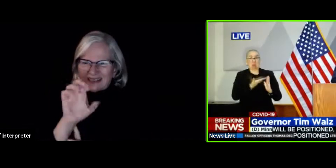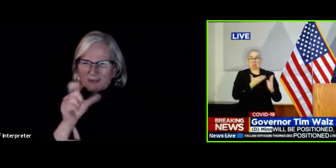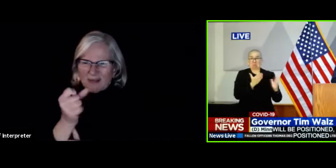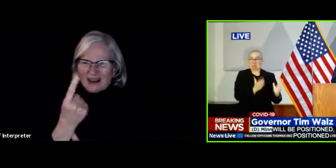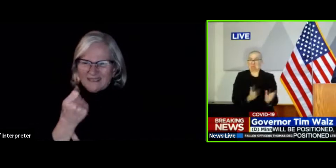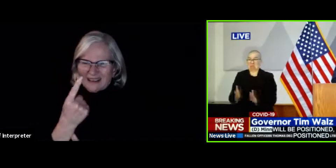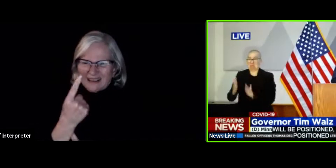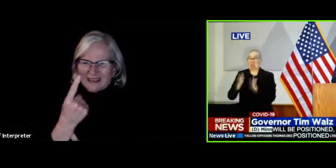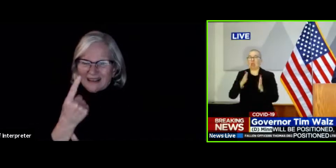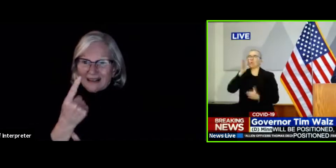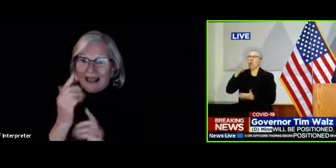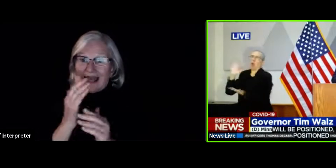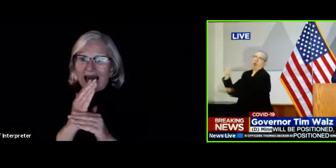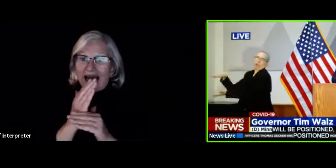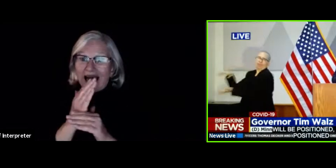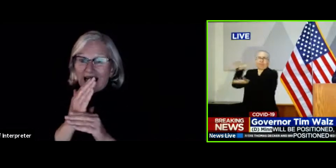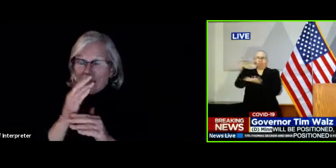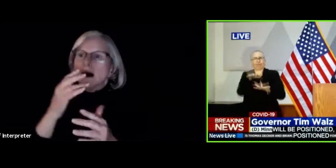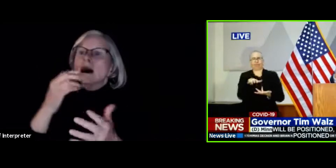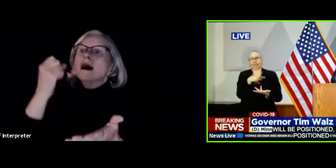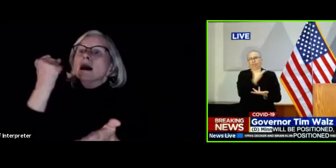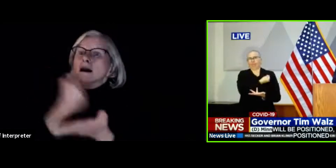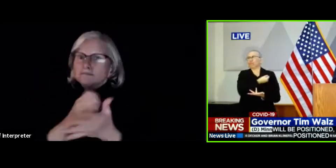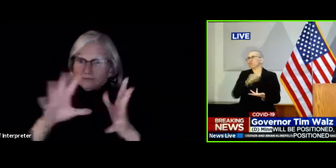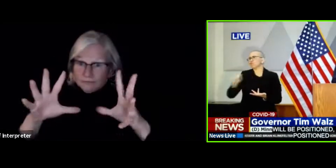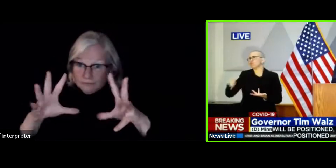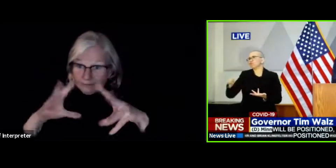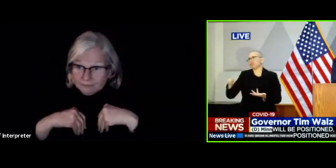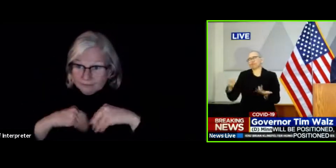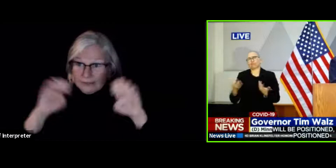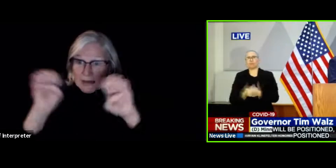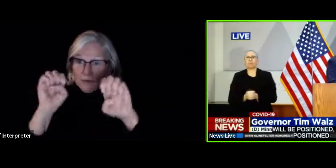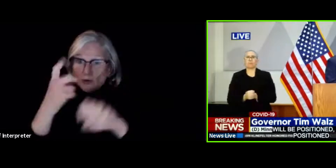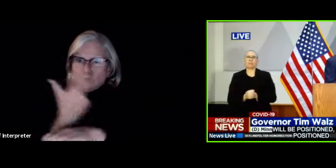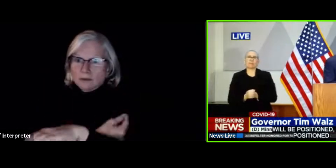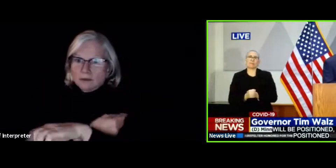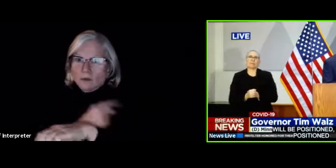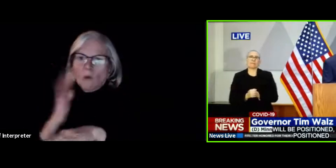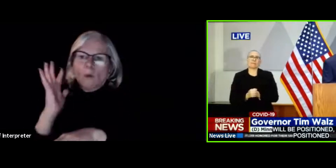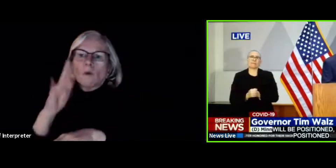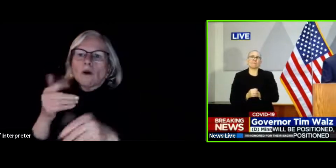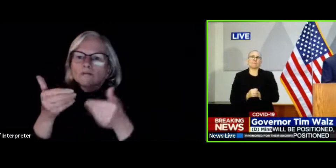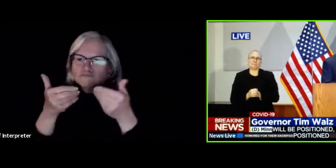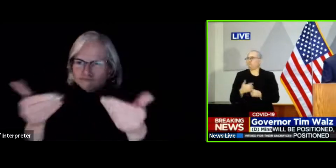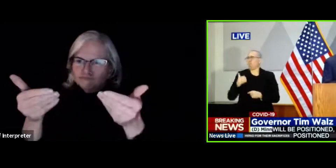TO GO INTO EFFECT. THAT'S WHERE WE'RE AT RIGHT NOW. WE WILL COME HERE WITH ALL OF THE EXPERTS, THE FOLKS WHO